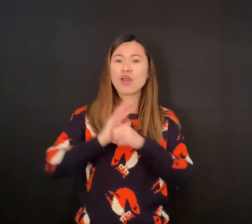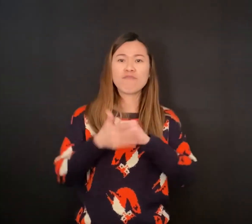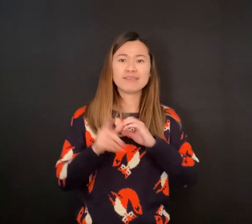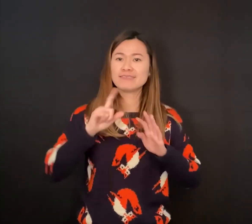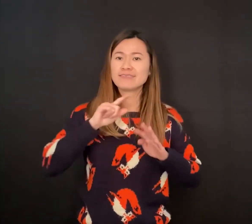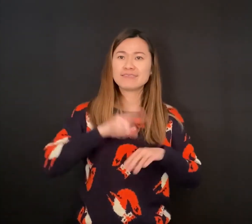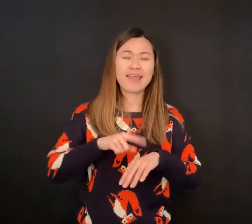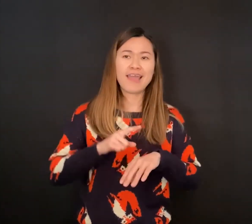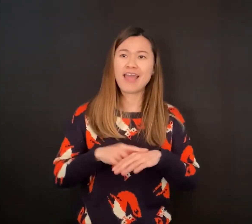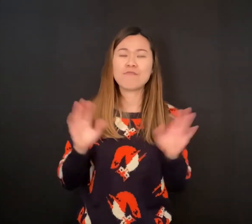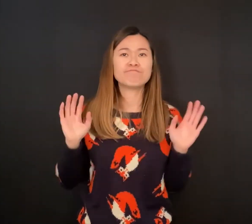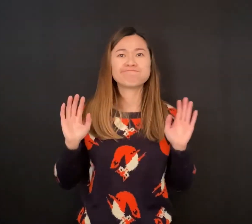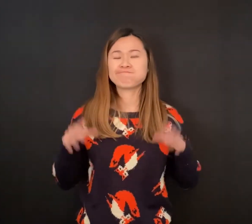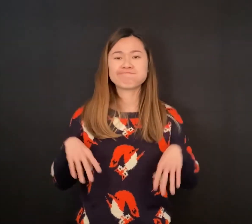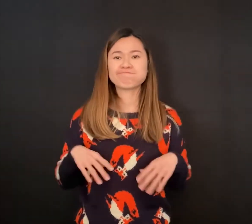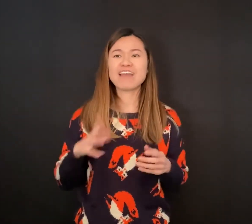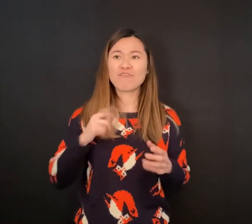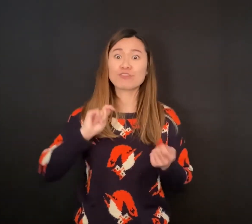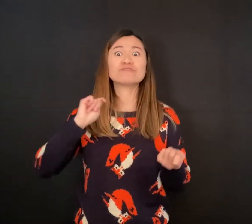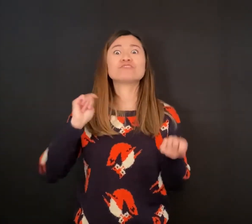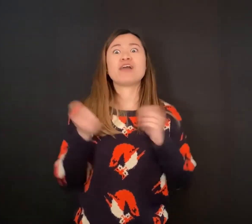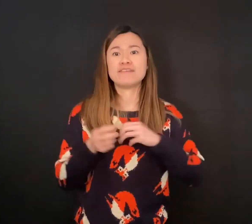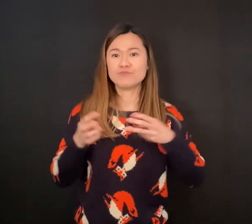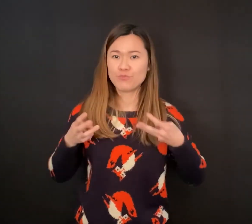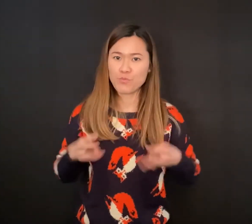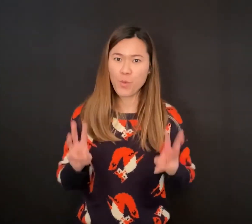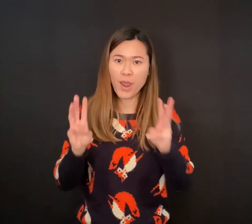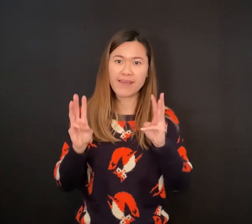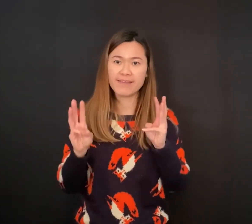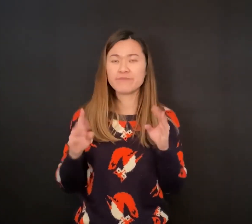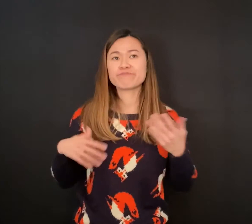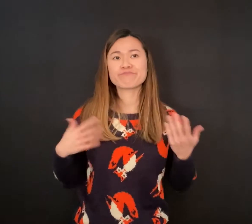But now, because of COVID, we have to change our ways.